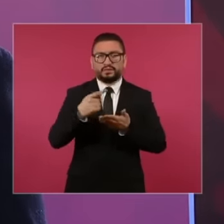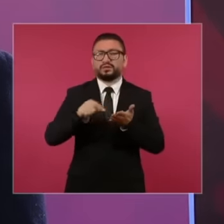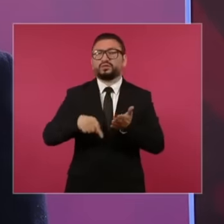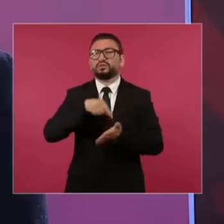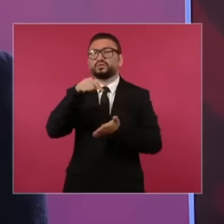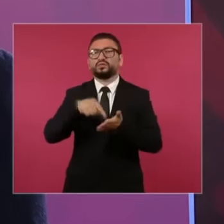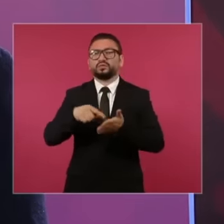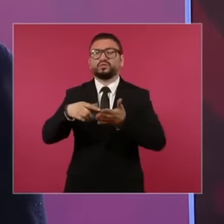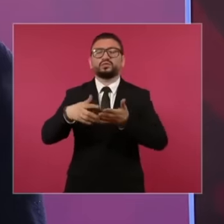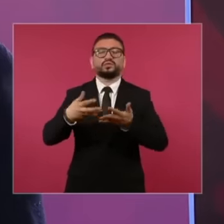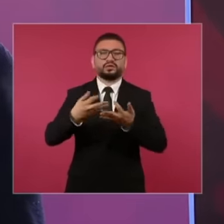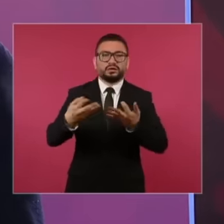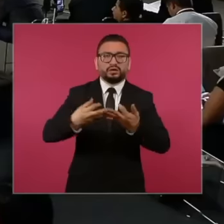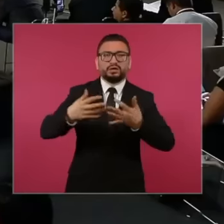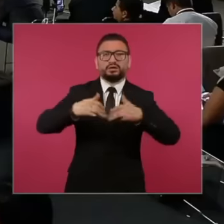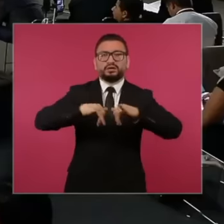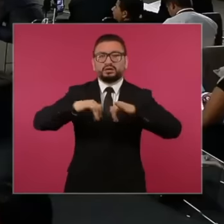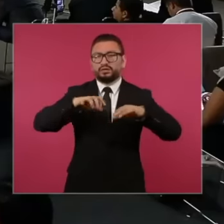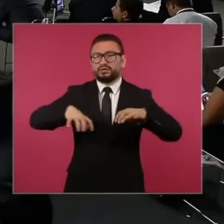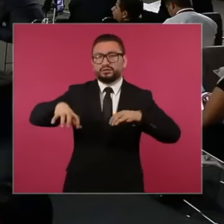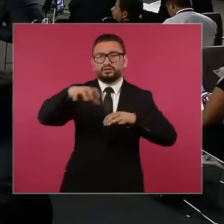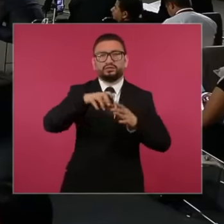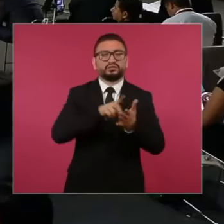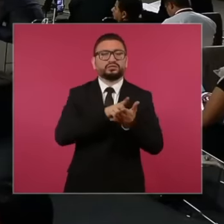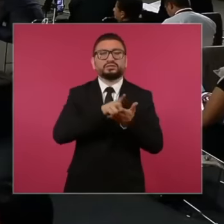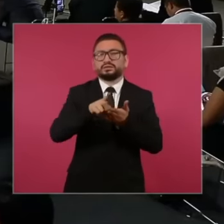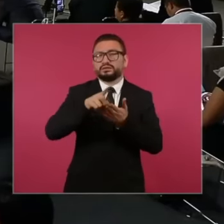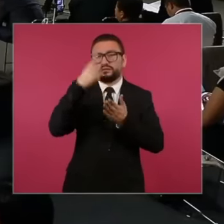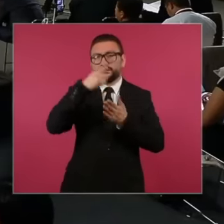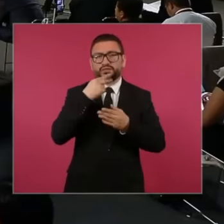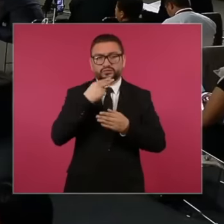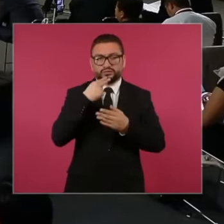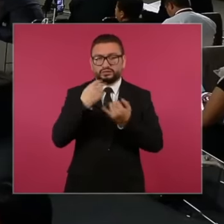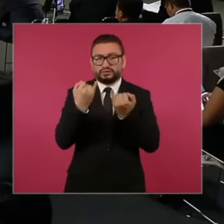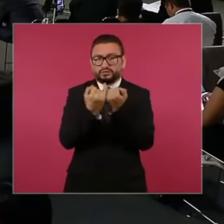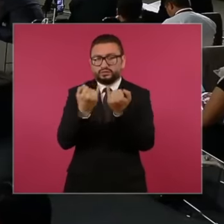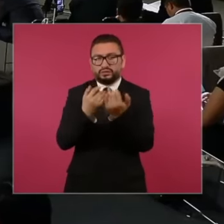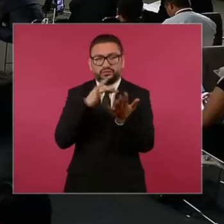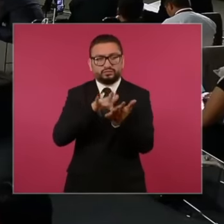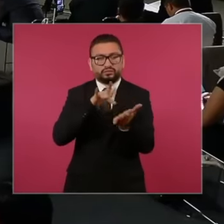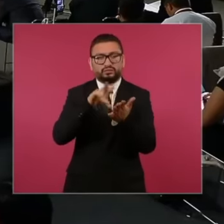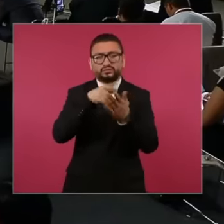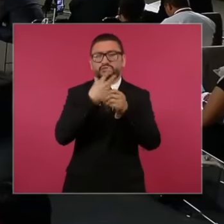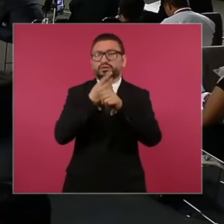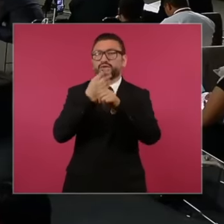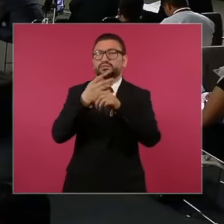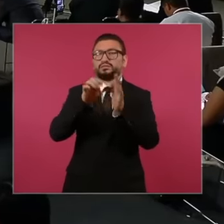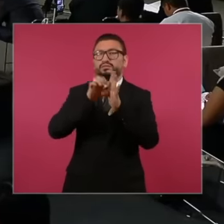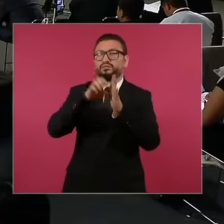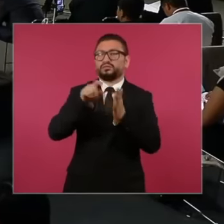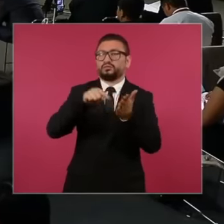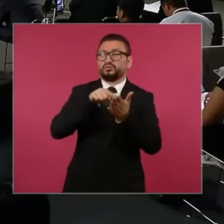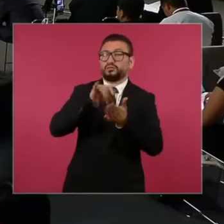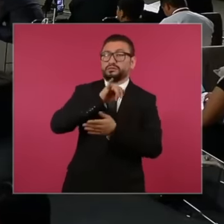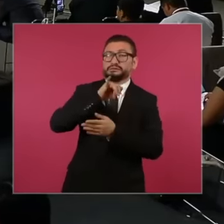rights of way and in general logistical support to arrive to inaccessible places without the